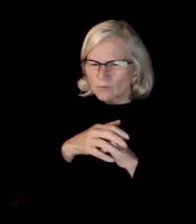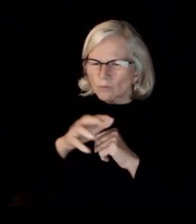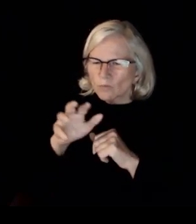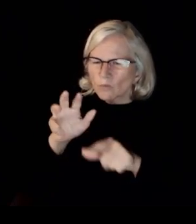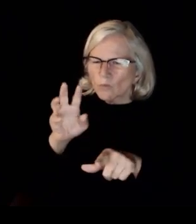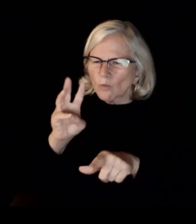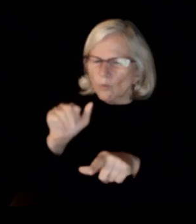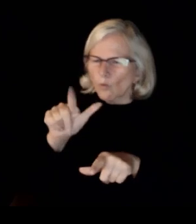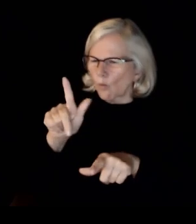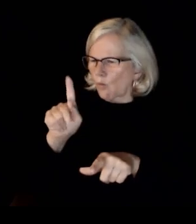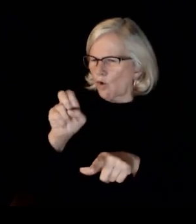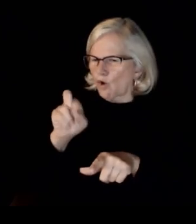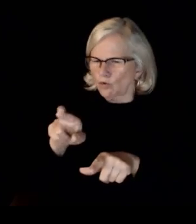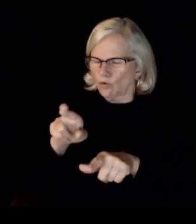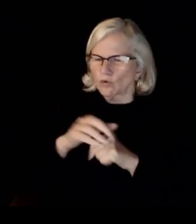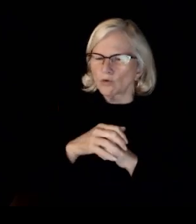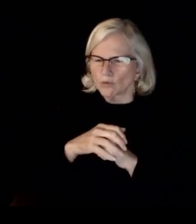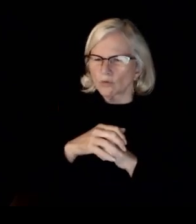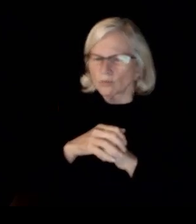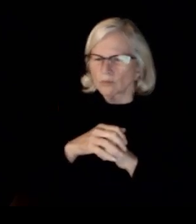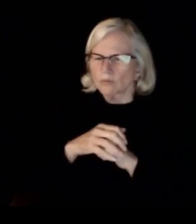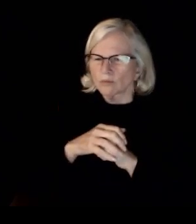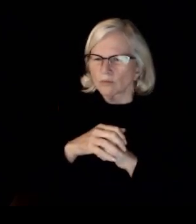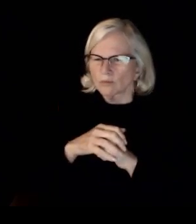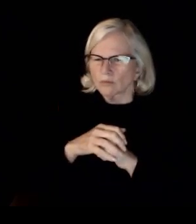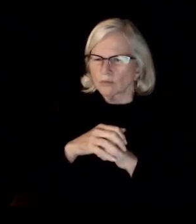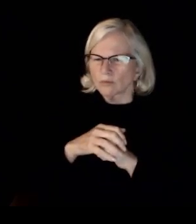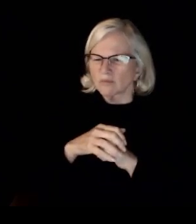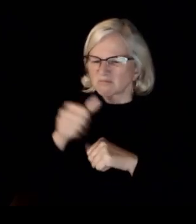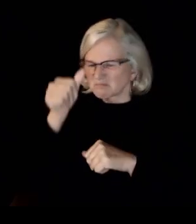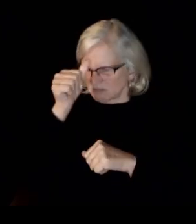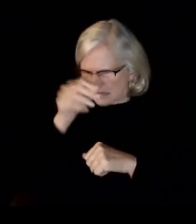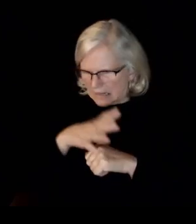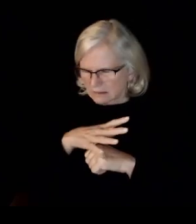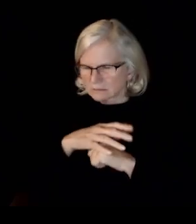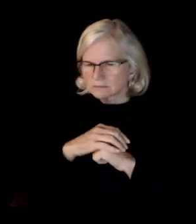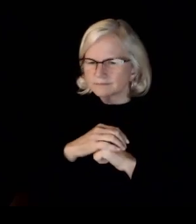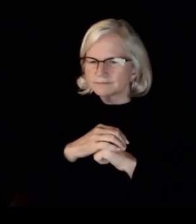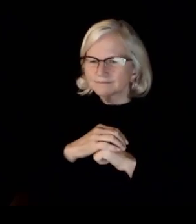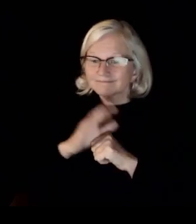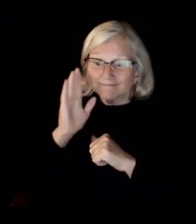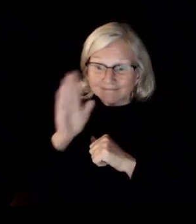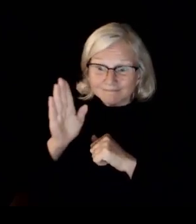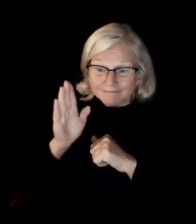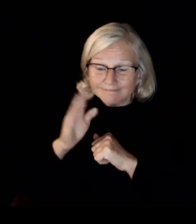MinnPost: Hey everybody thank you I appreciate it. Just to jump in, there was an earlier